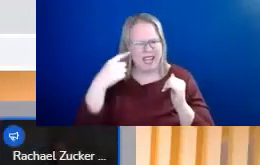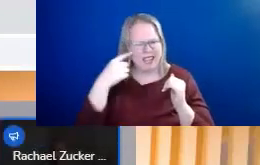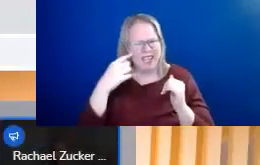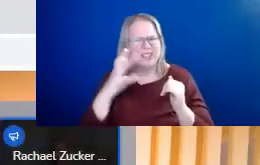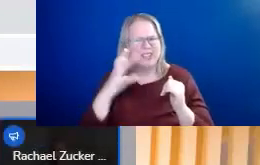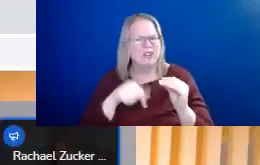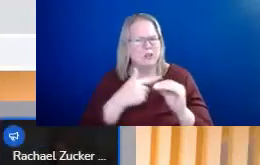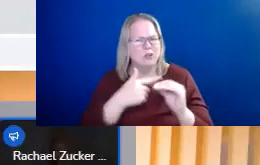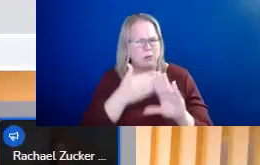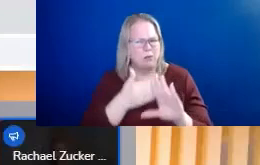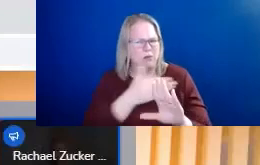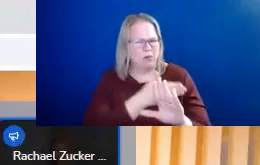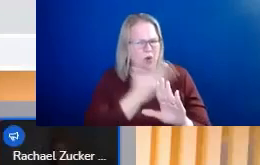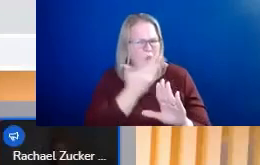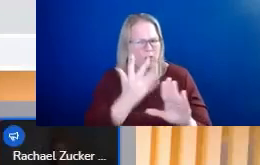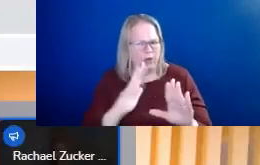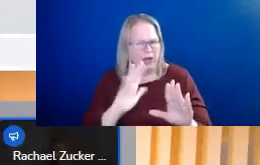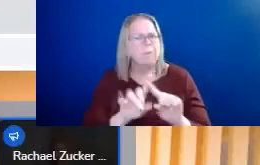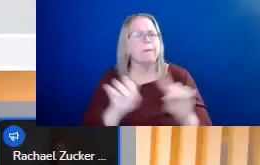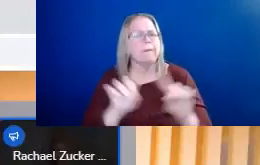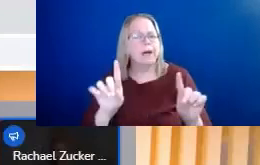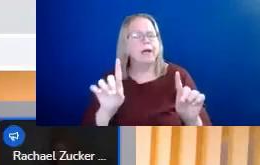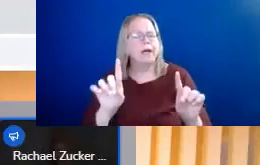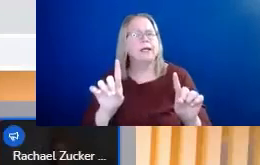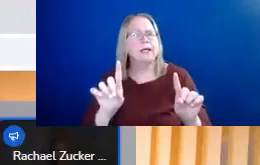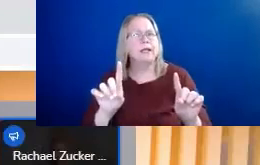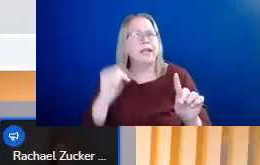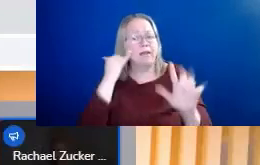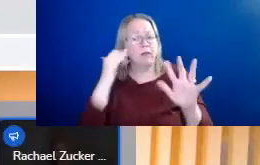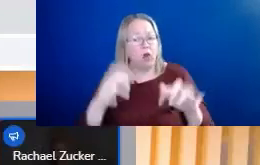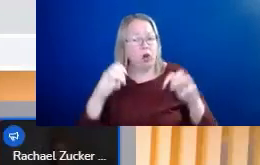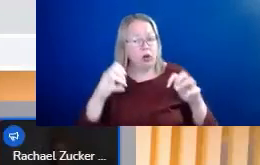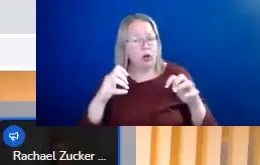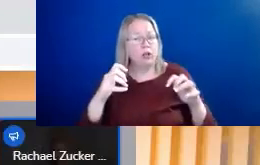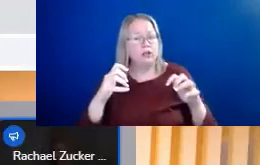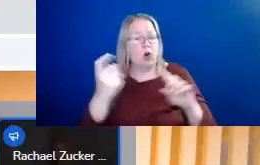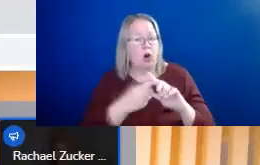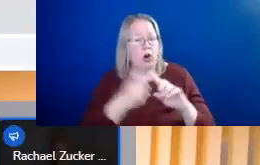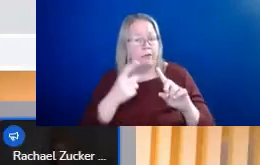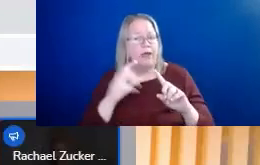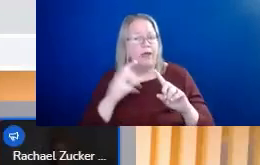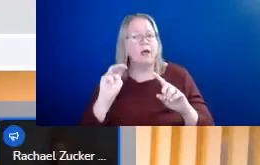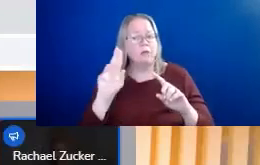12:27:17 , if the audience is automatically muted and videos turned off?